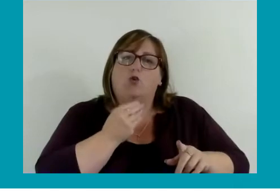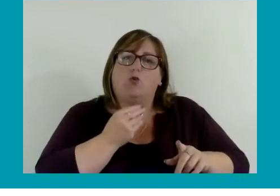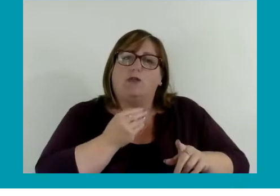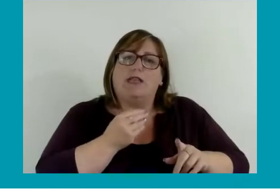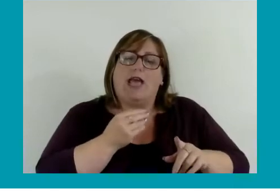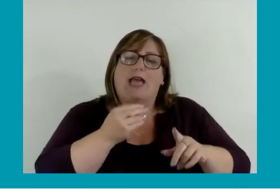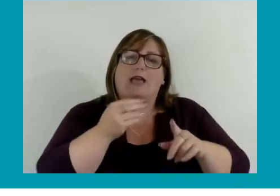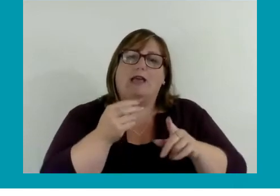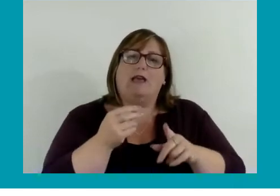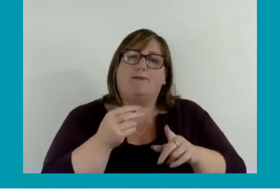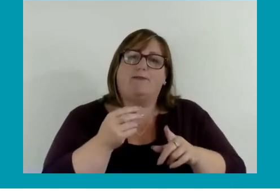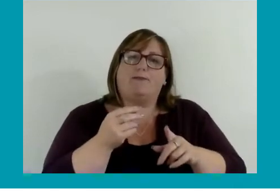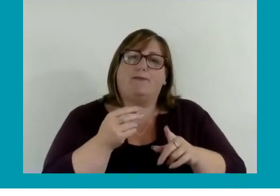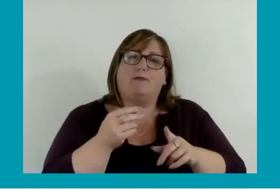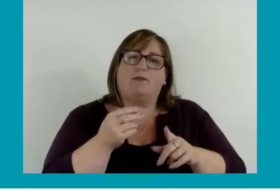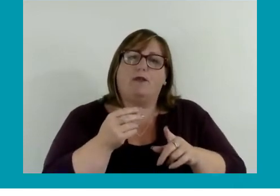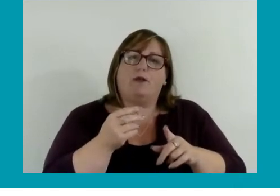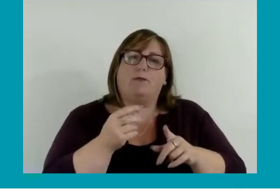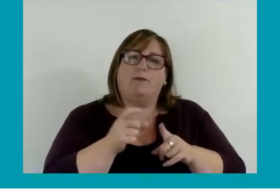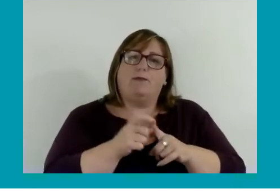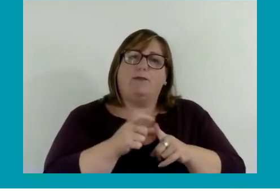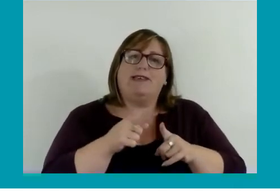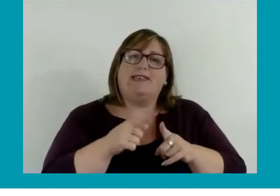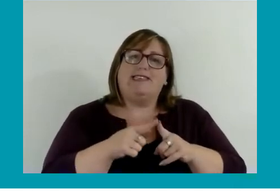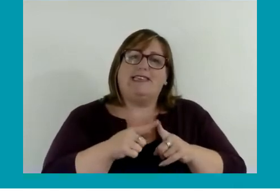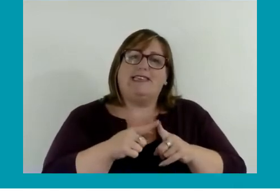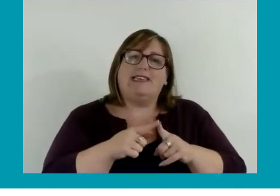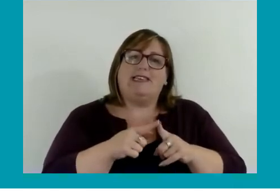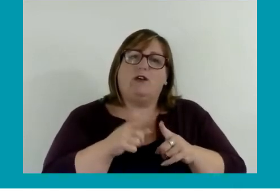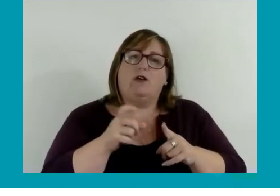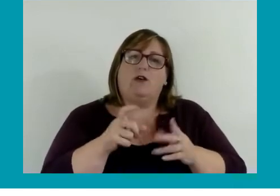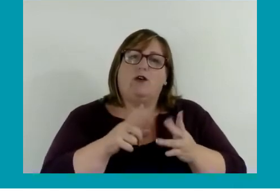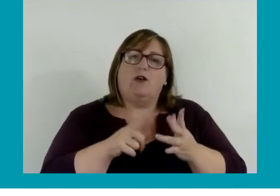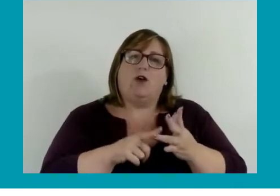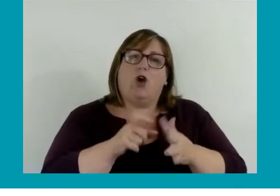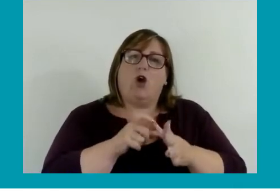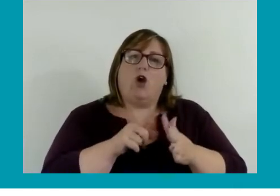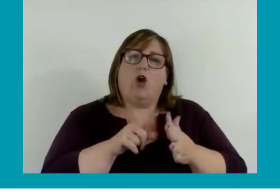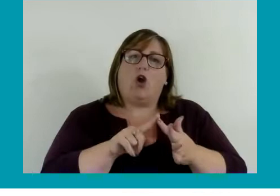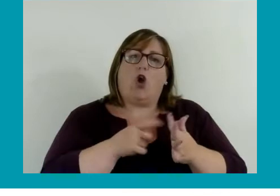roles can be geared towards one gender or the other and therefore the language that follows that